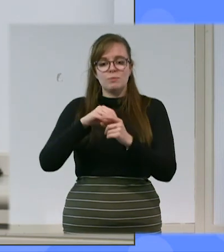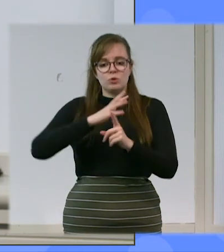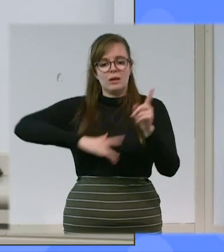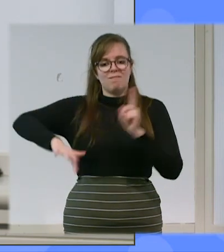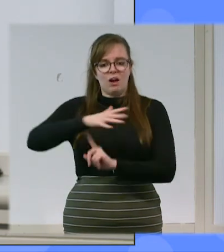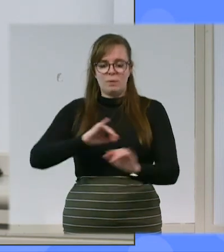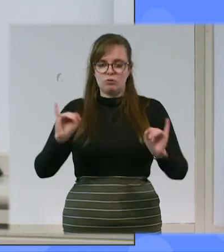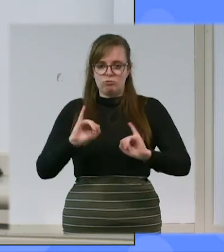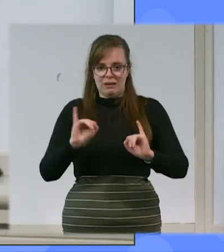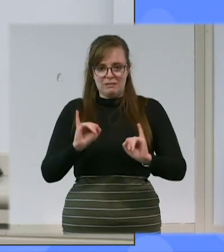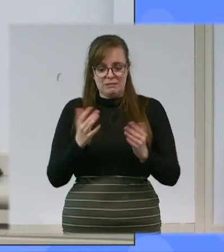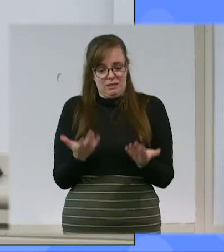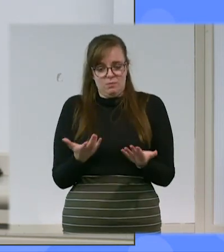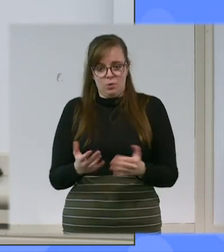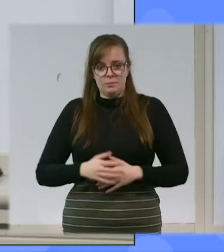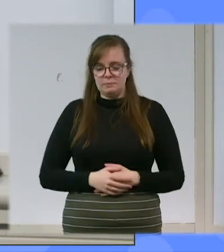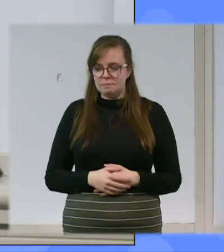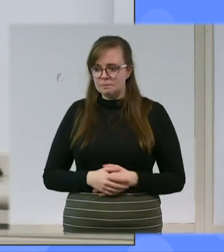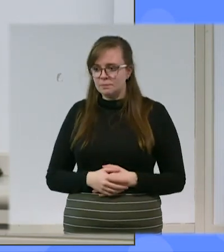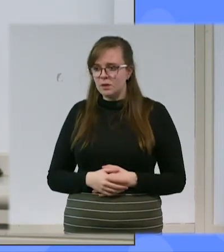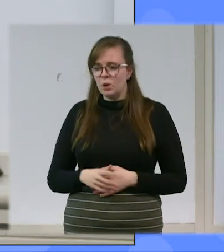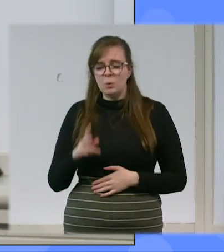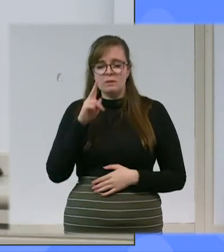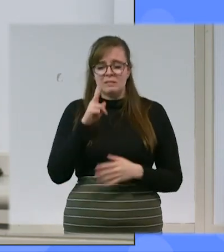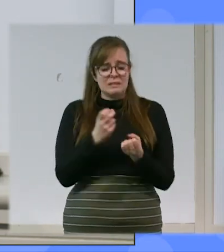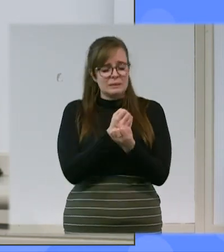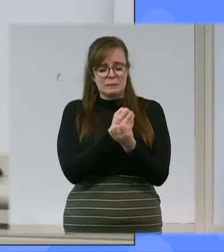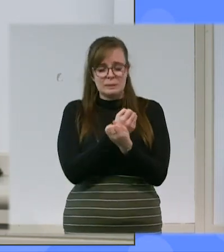that we face and you've seen that in many pages of these massive scientific